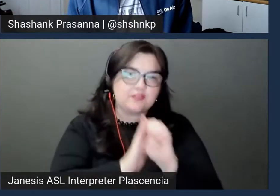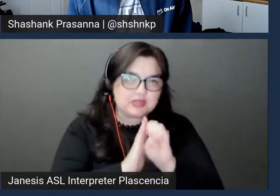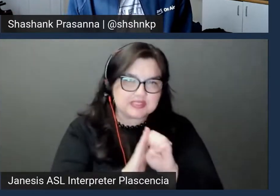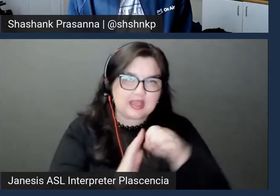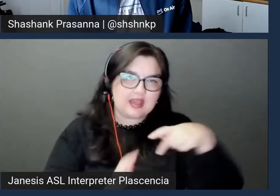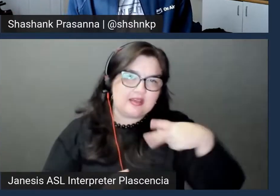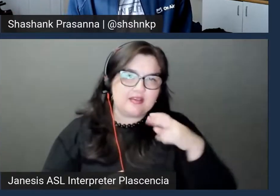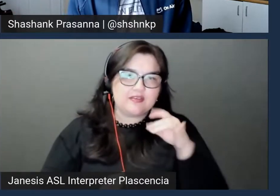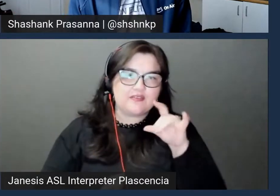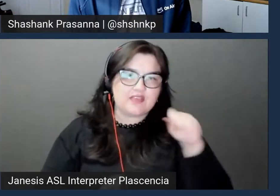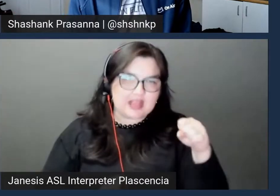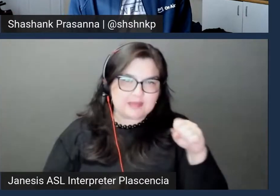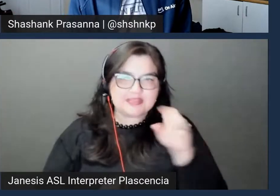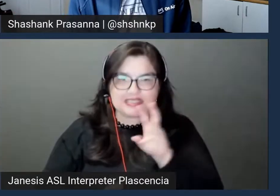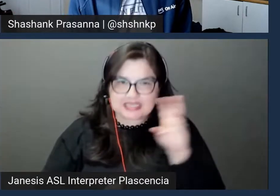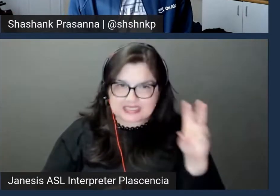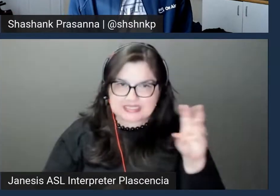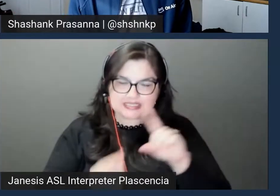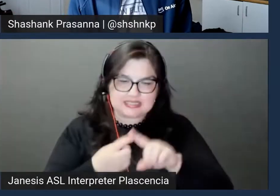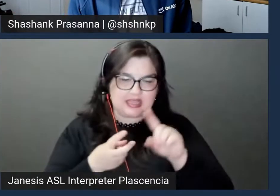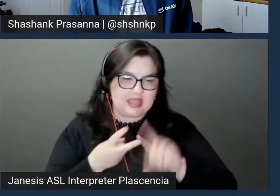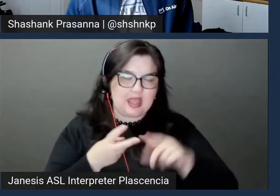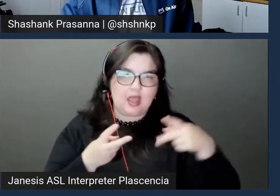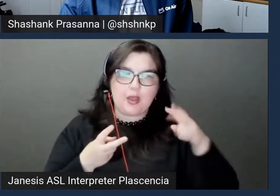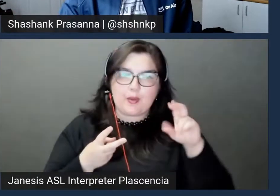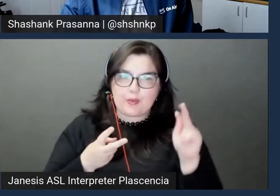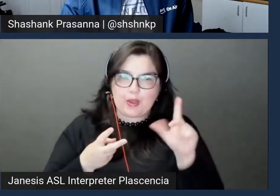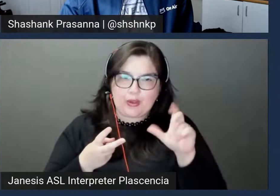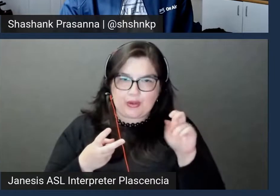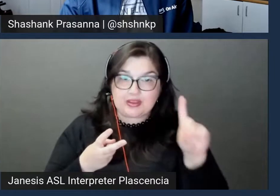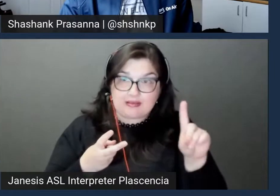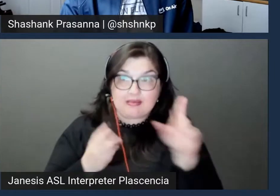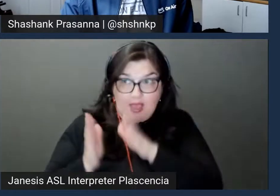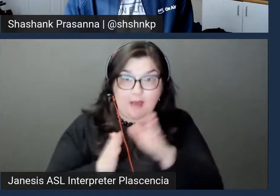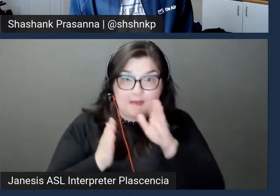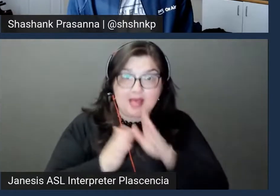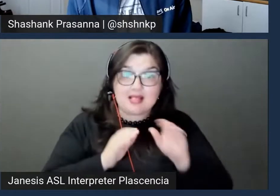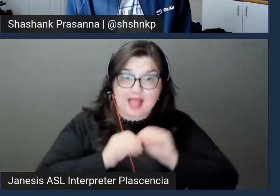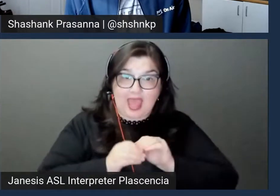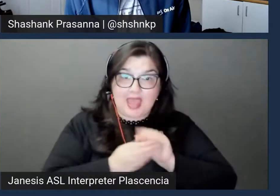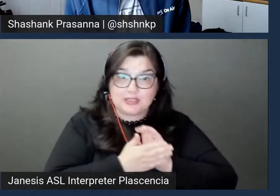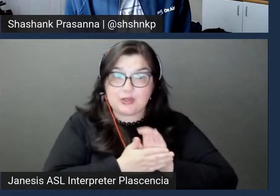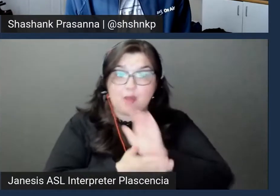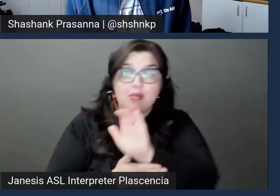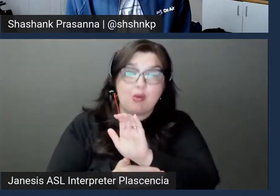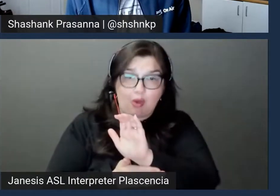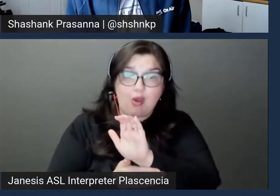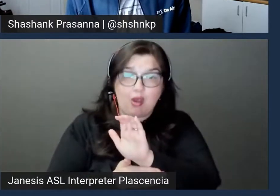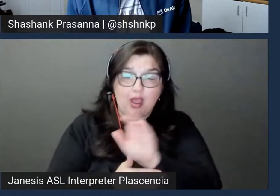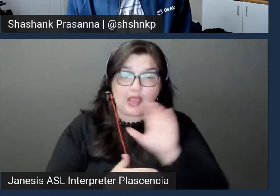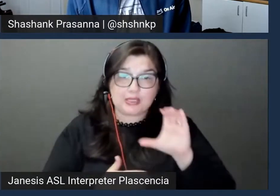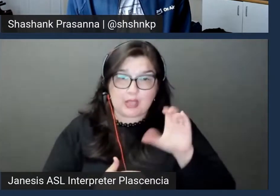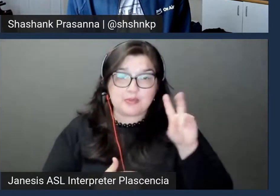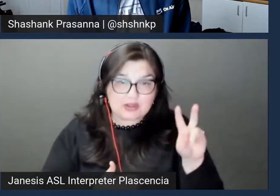and Parkland that are planning to deploy computer vision applications at their stores for customer analytics.